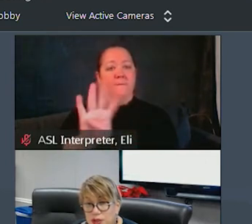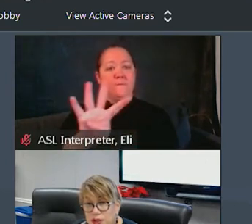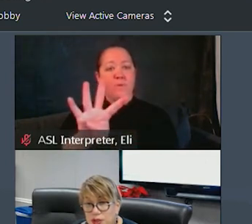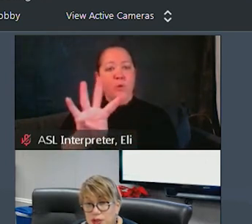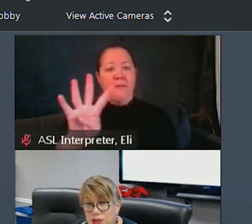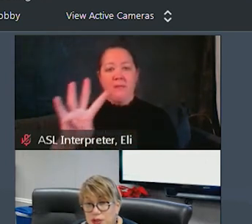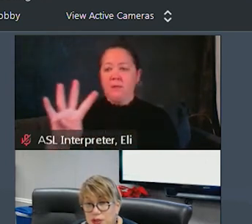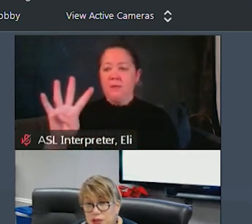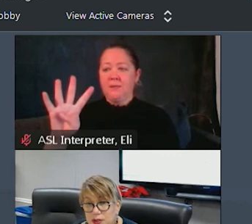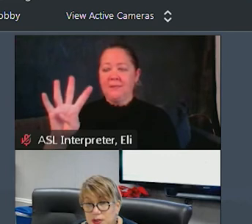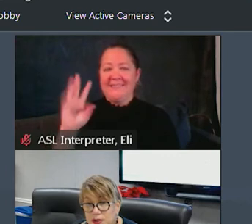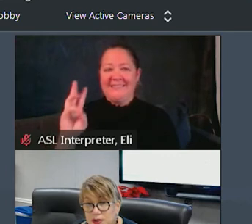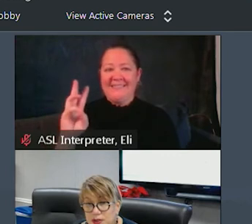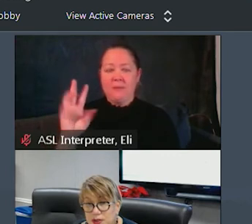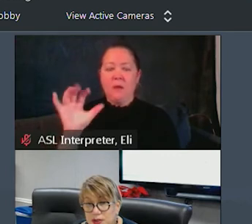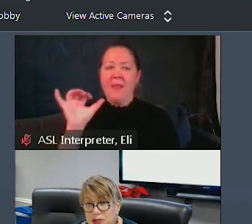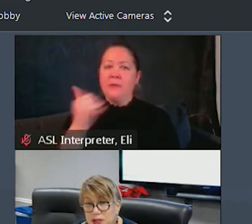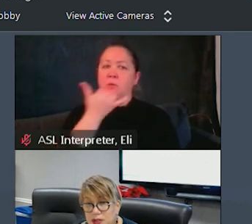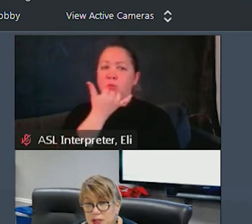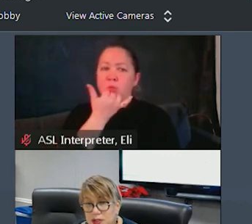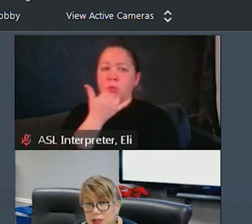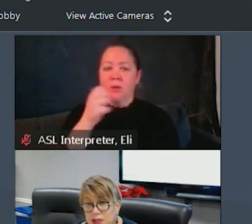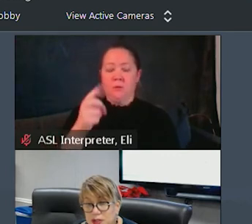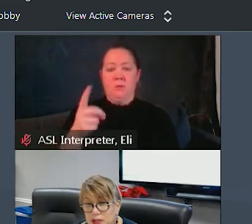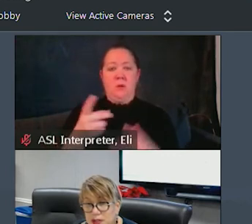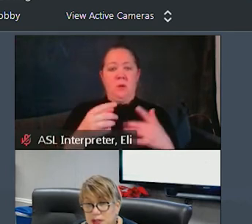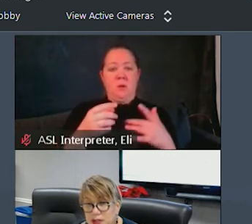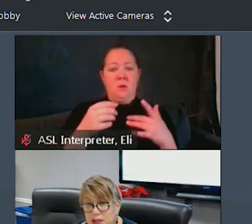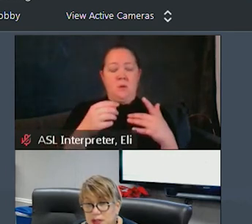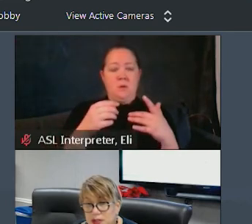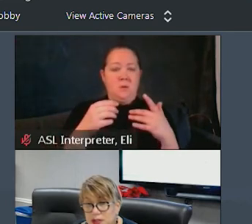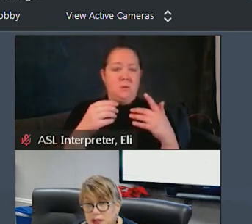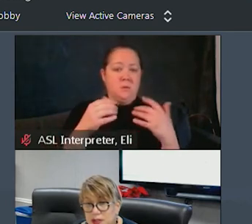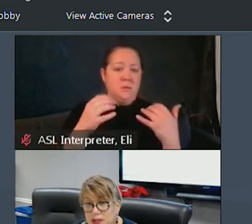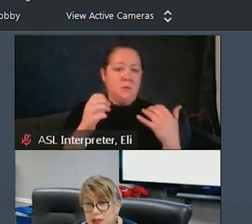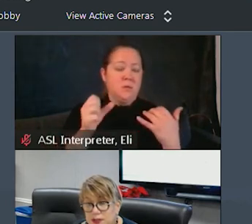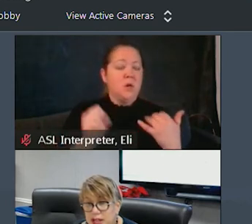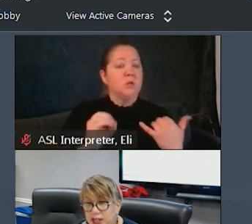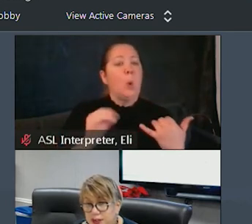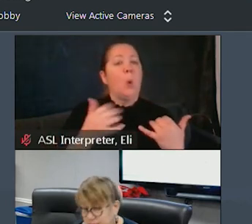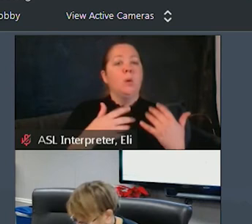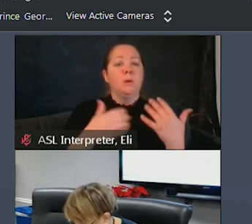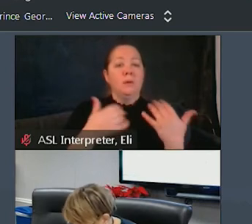The existing facility has 36 and the new facility has 56. So it's an increase of 20 beds. Thank you. Okay.